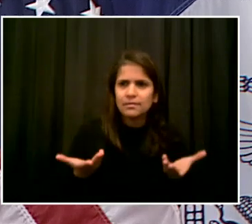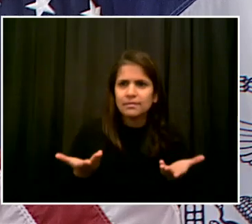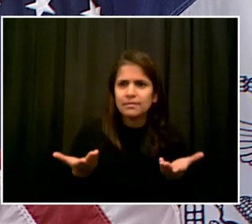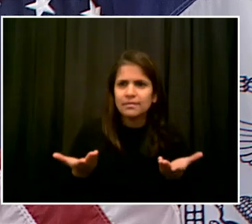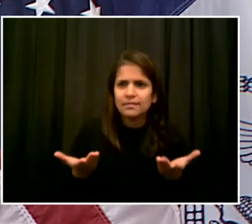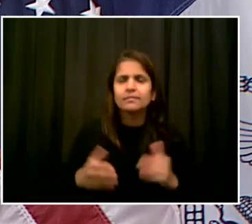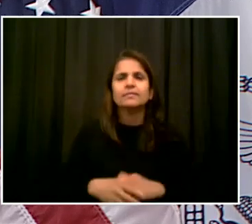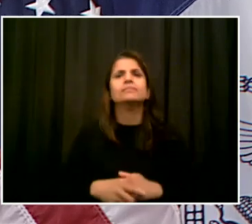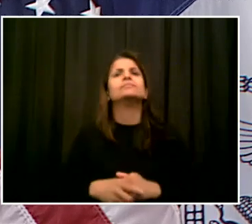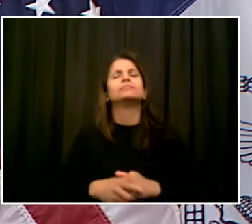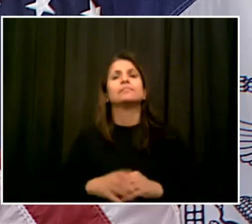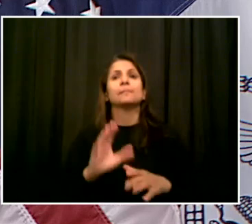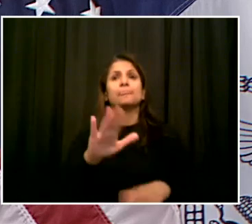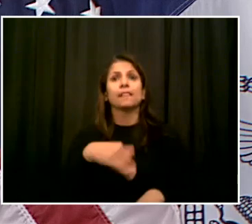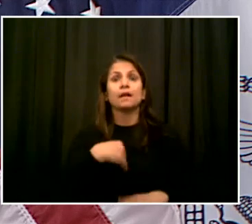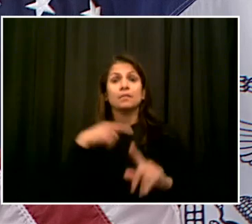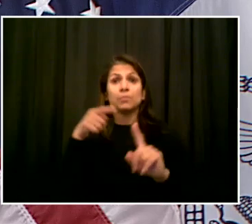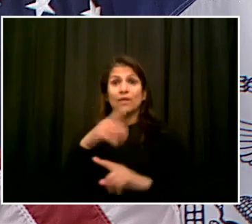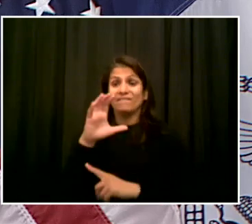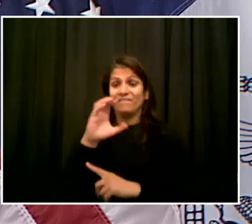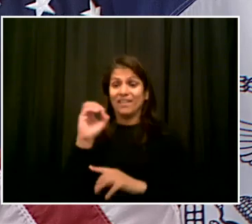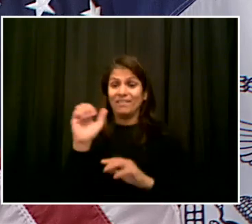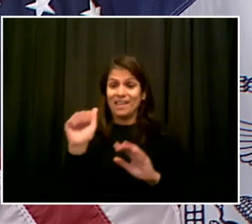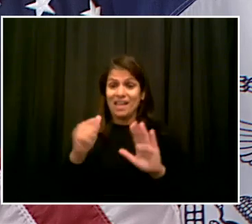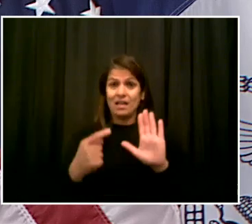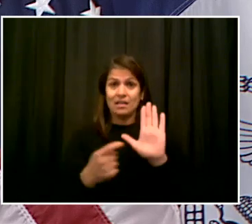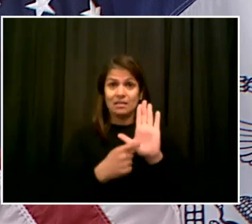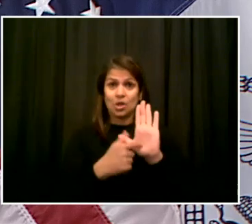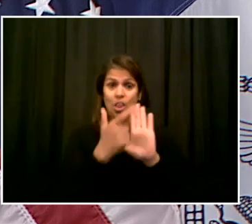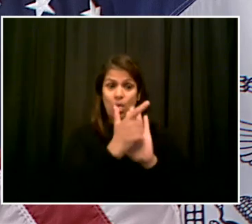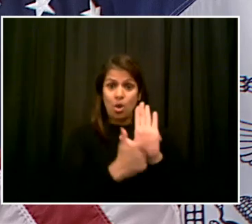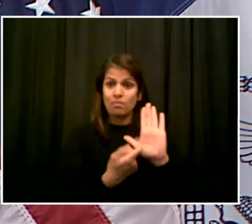THTA FHASION AND WITHOUT IN ANY WAY UNDERMINING